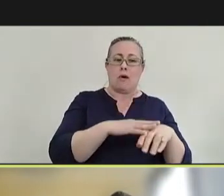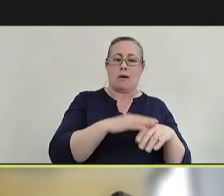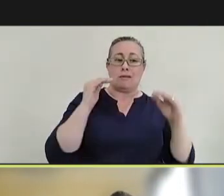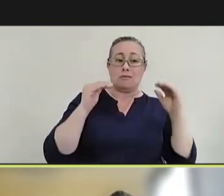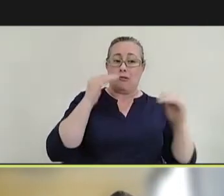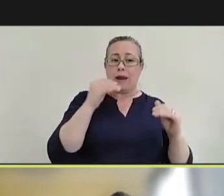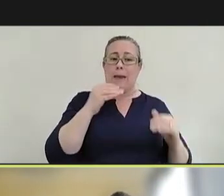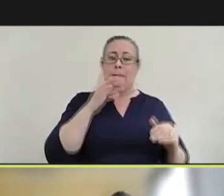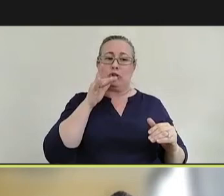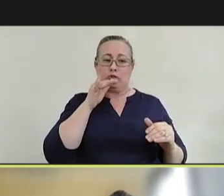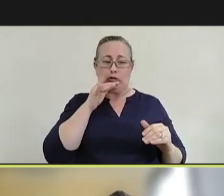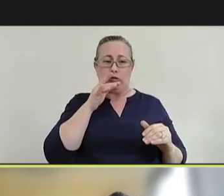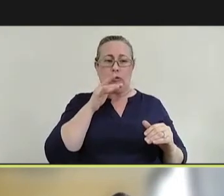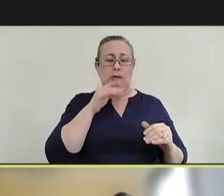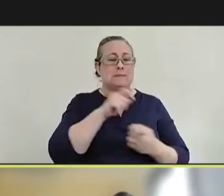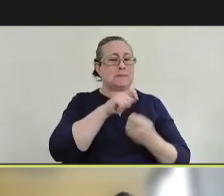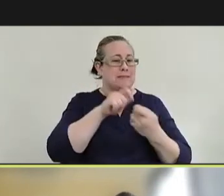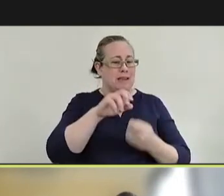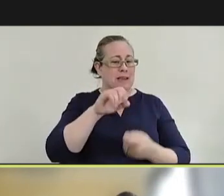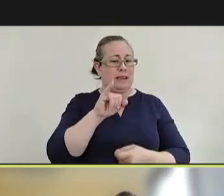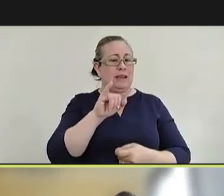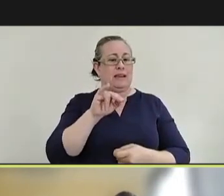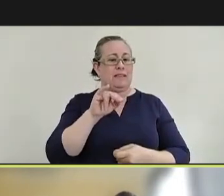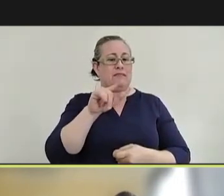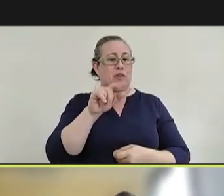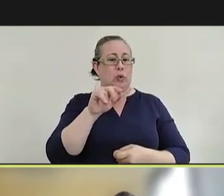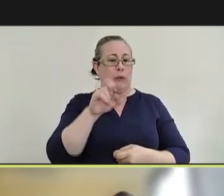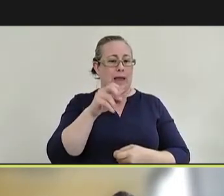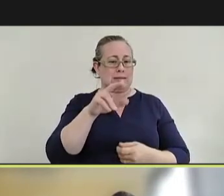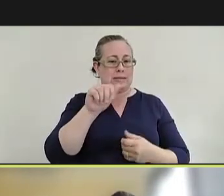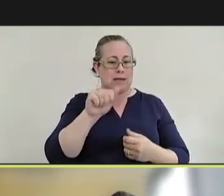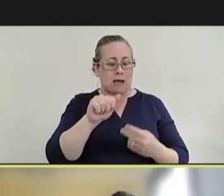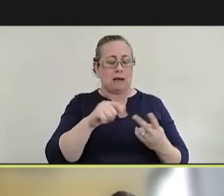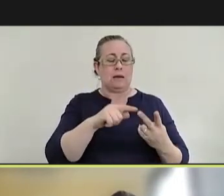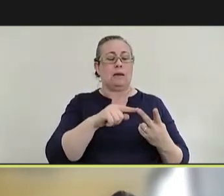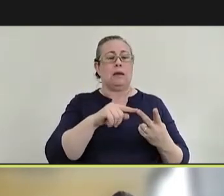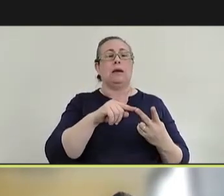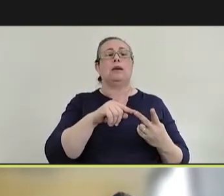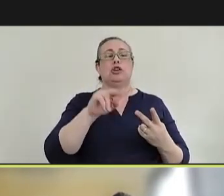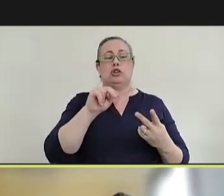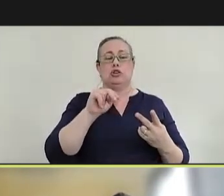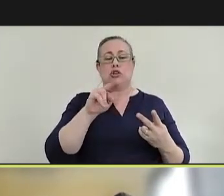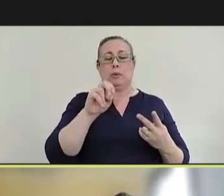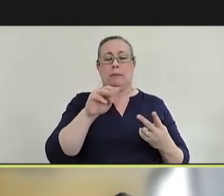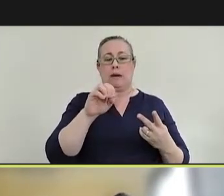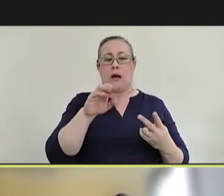specifically influenza, pneumococcal shingles, and then Tdap in the maternal setting. We use